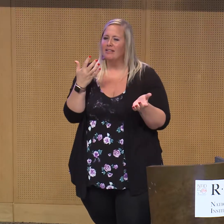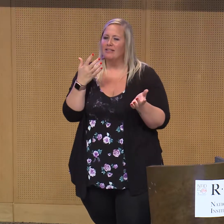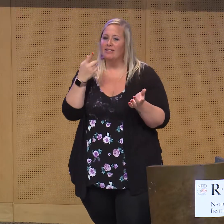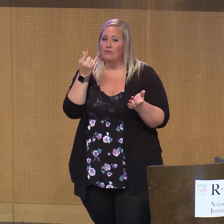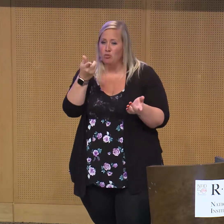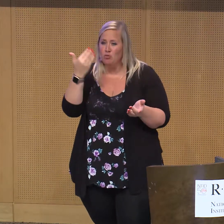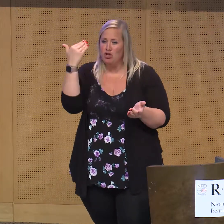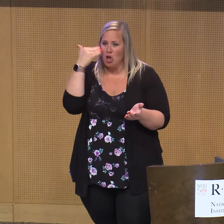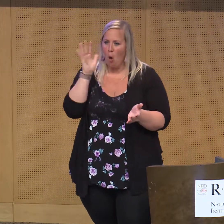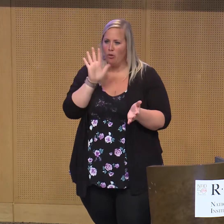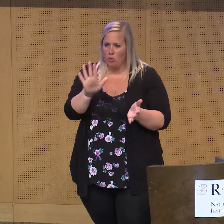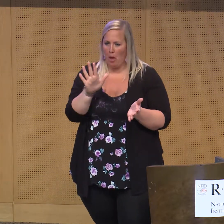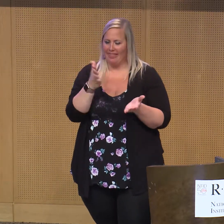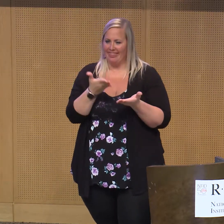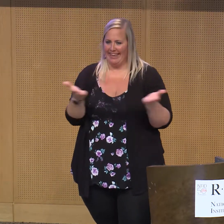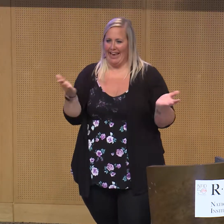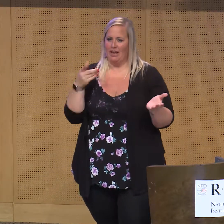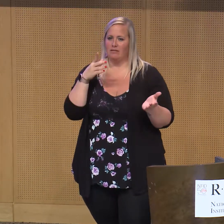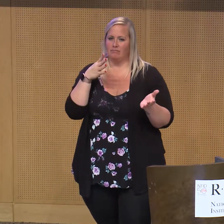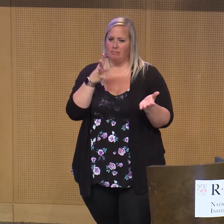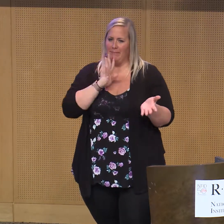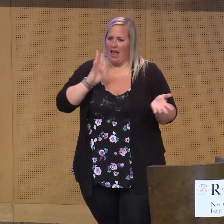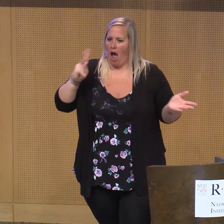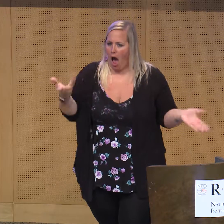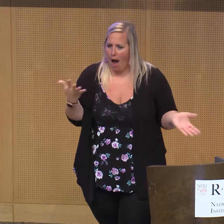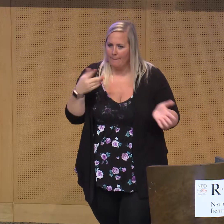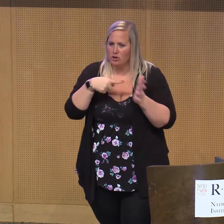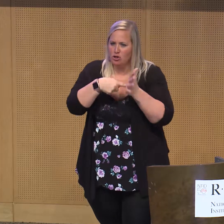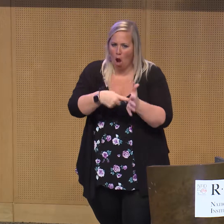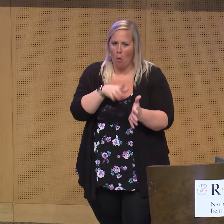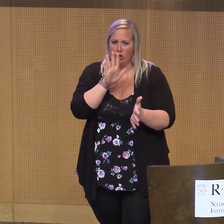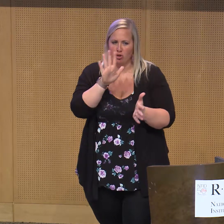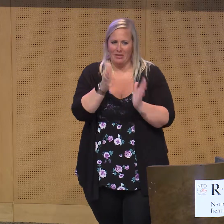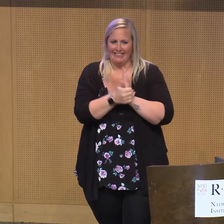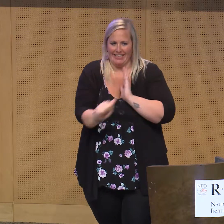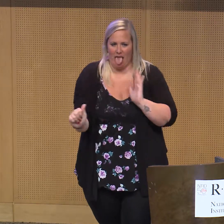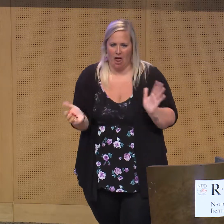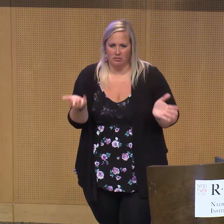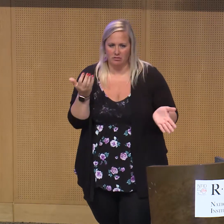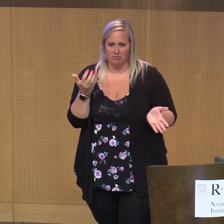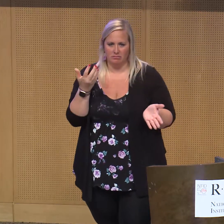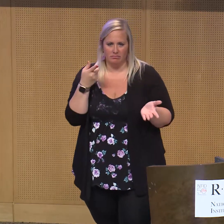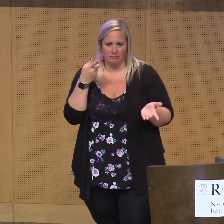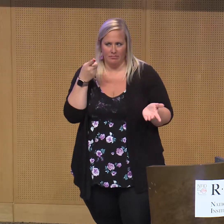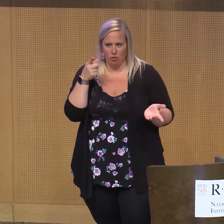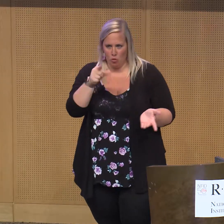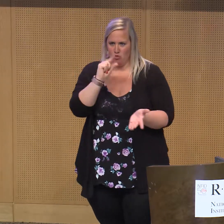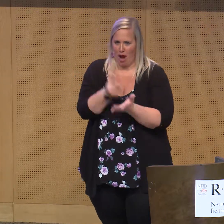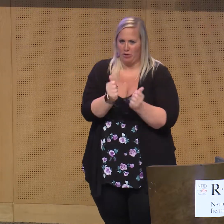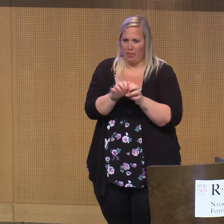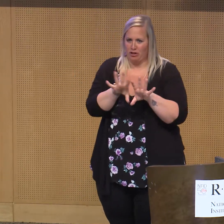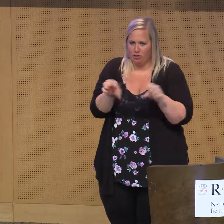but if you know your worth and you know your skill, then speak up and show the skill set that you have.